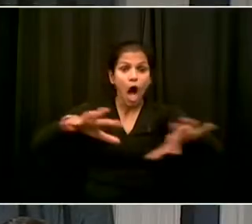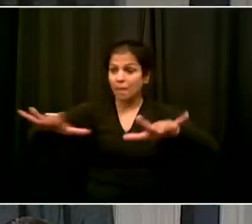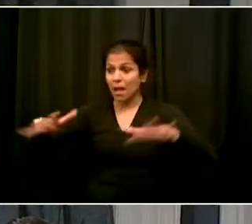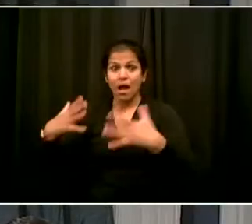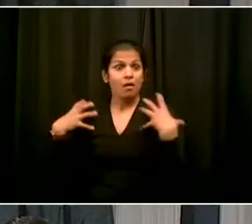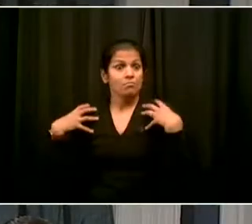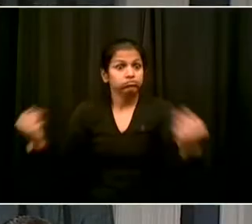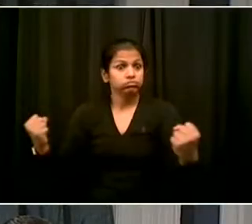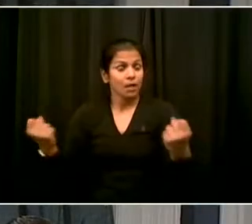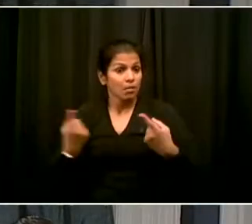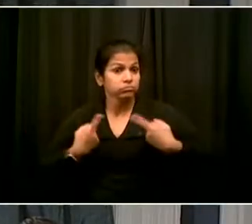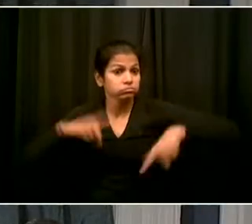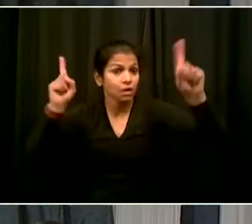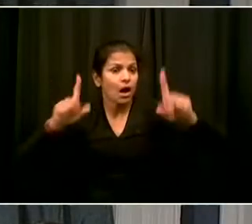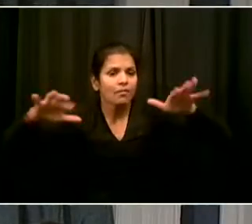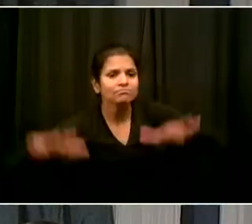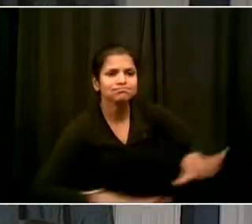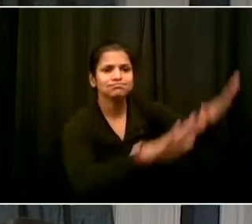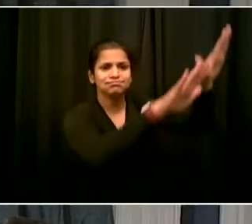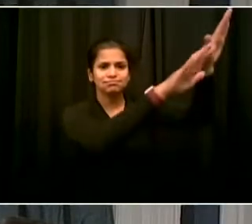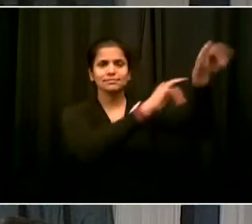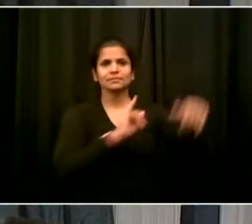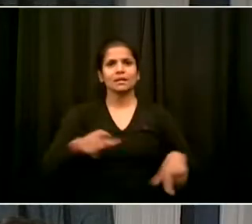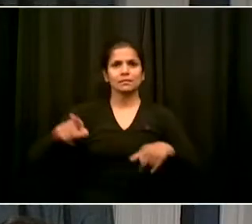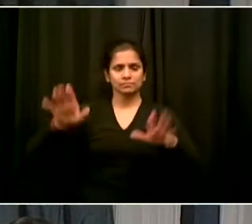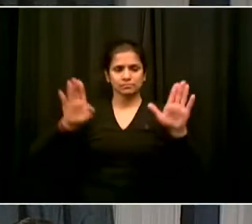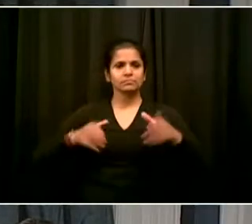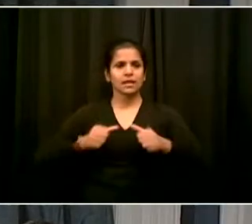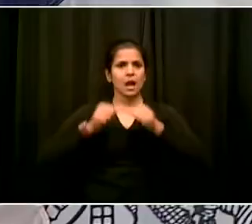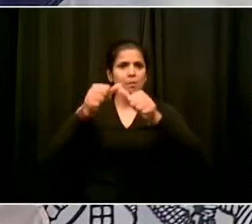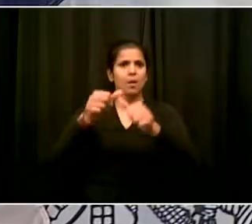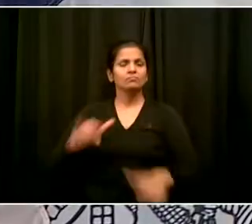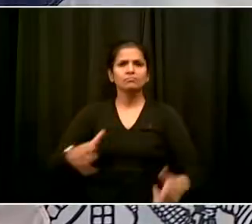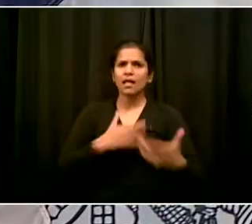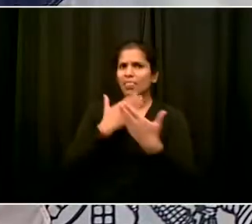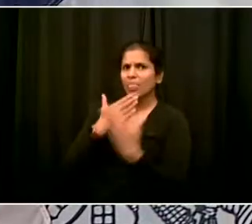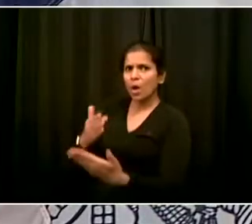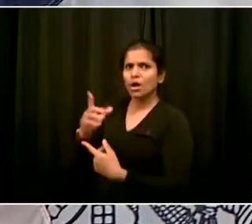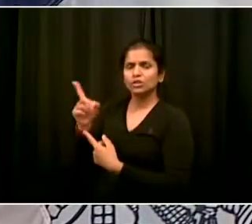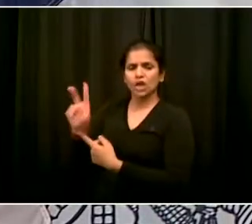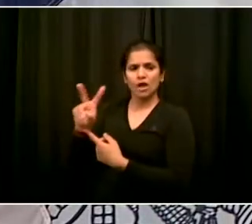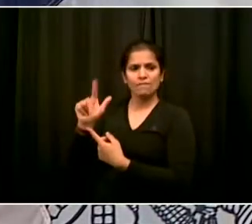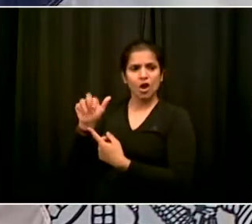CITY THE PUBLIC HEALTH CAPITAL OF THE WORLD.